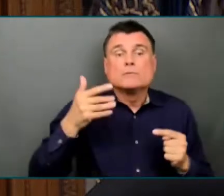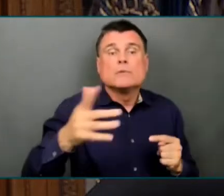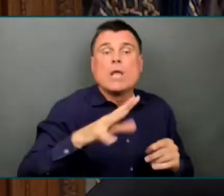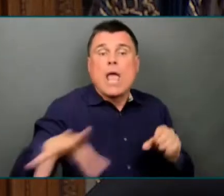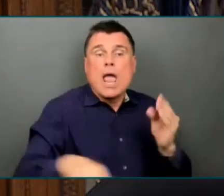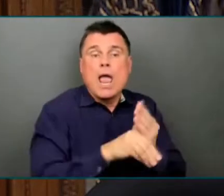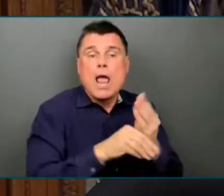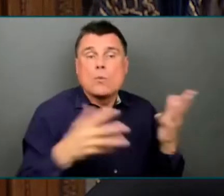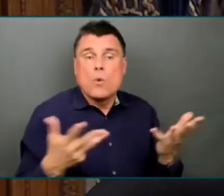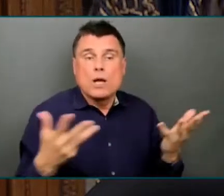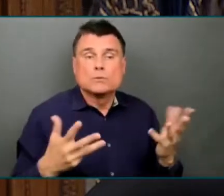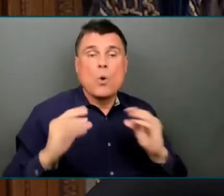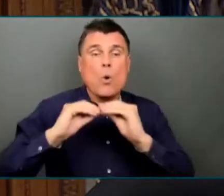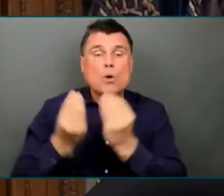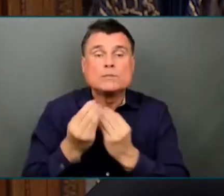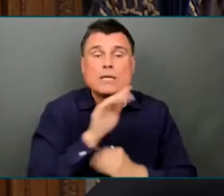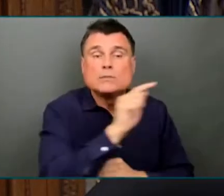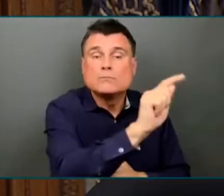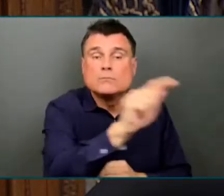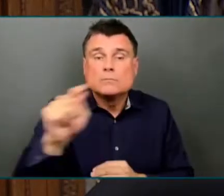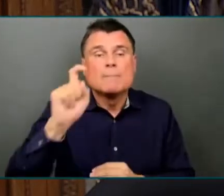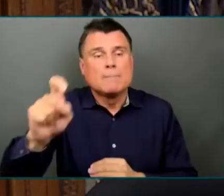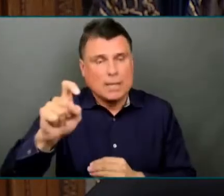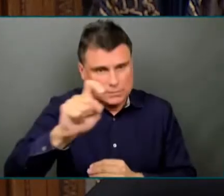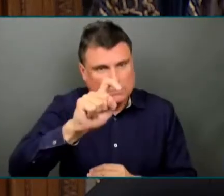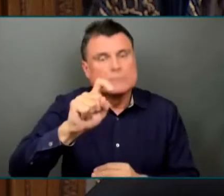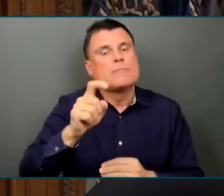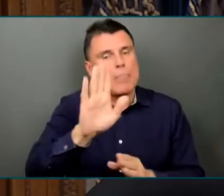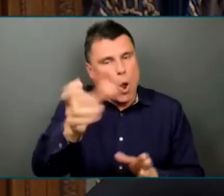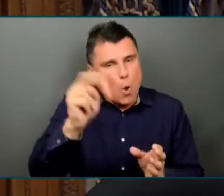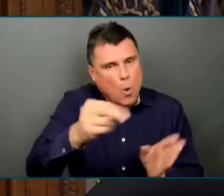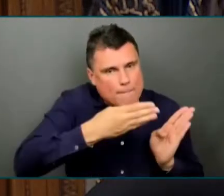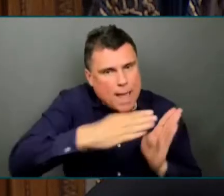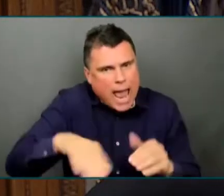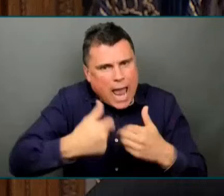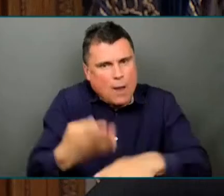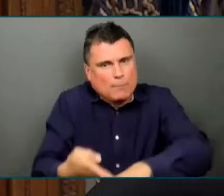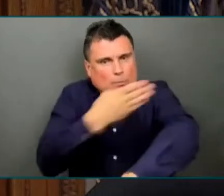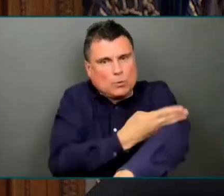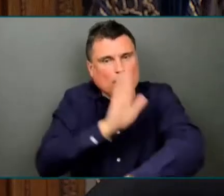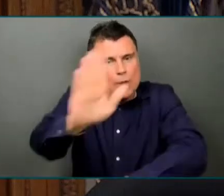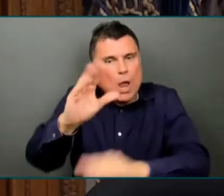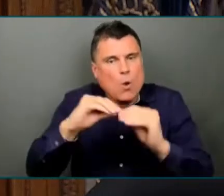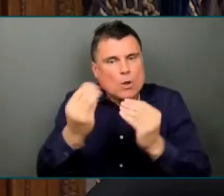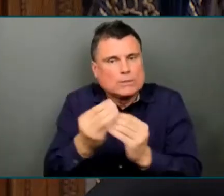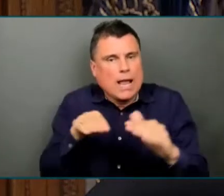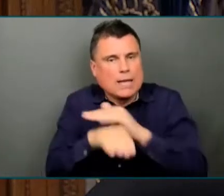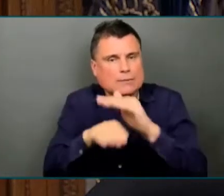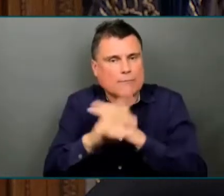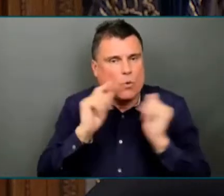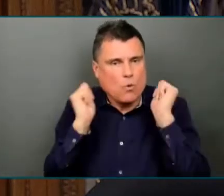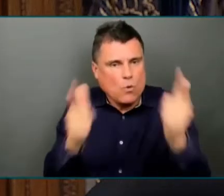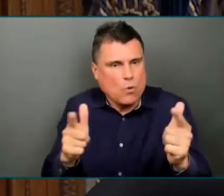This legislation also makes it clear that the minister has the responsibility to promote accessibility through initiatives like AccessAbility Week,